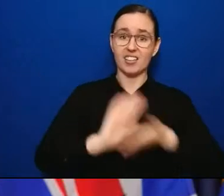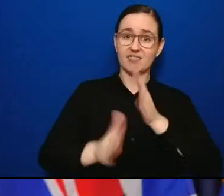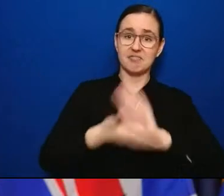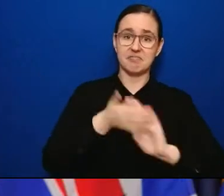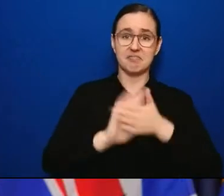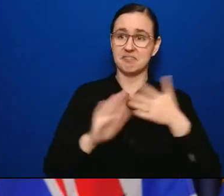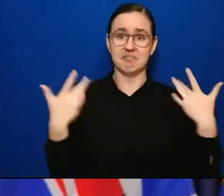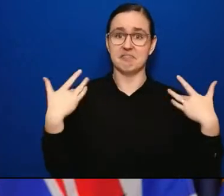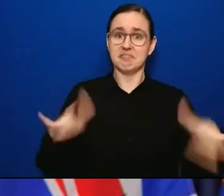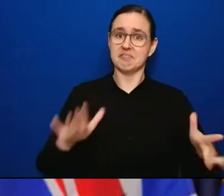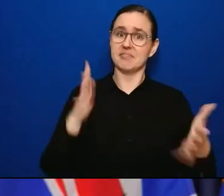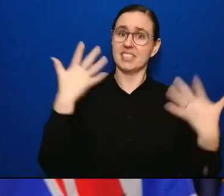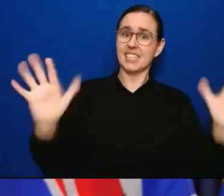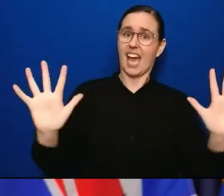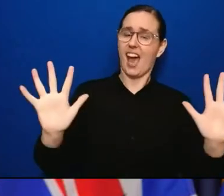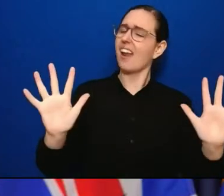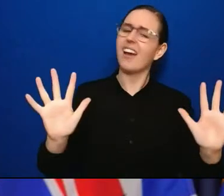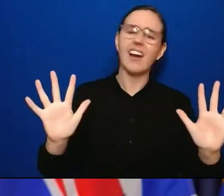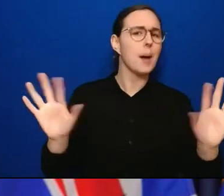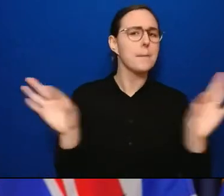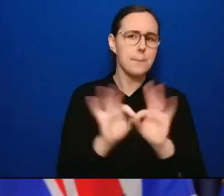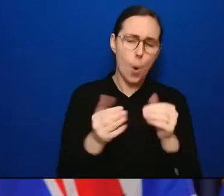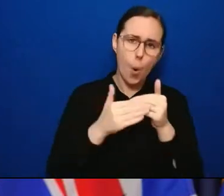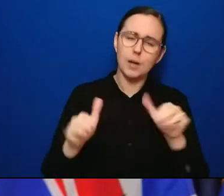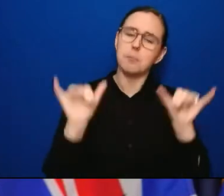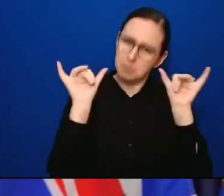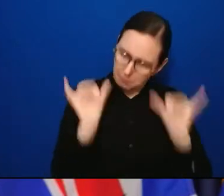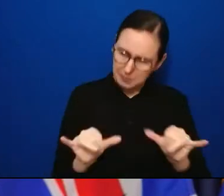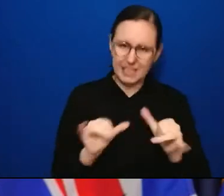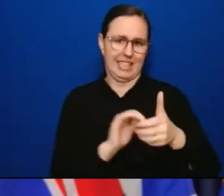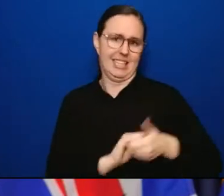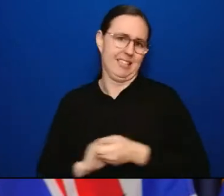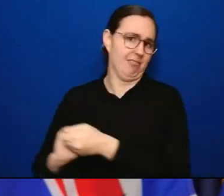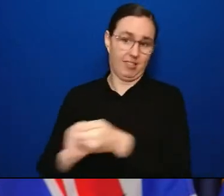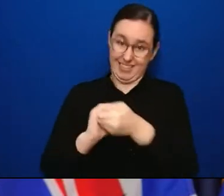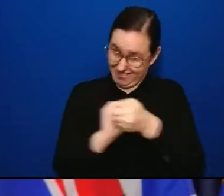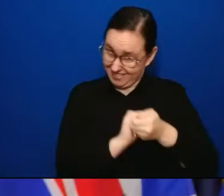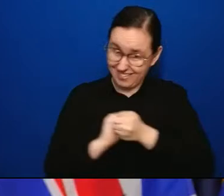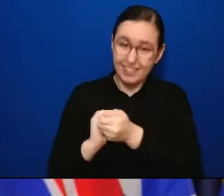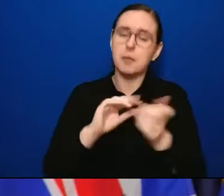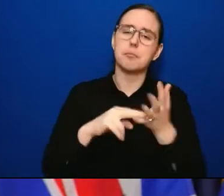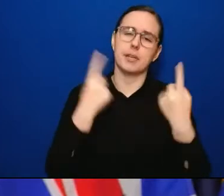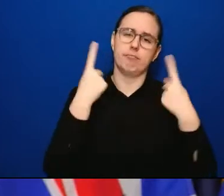demonstrate again, all that is possible. Of the progress that